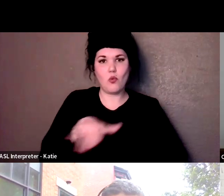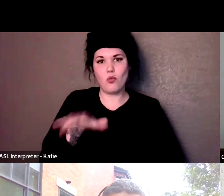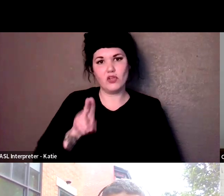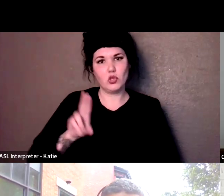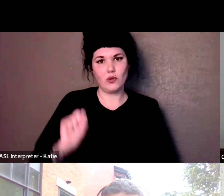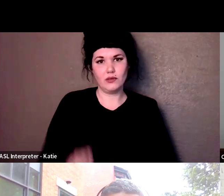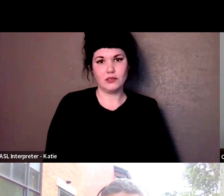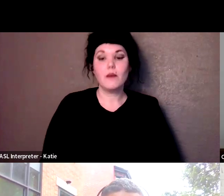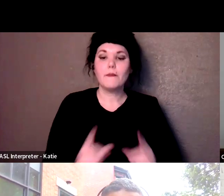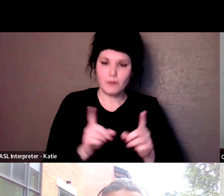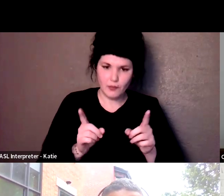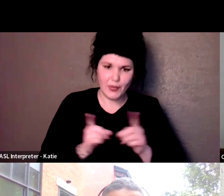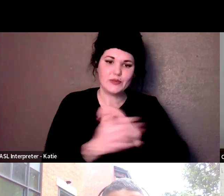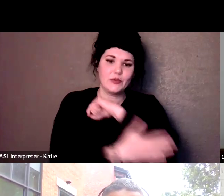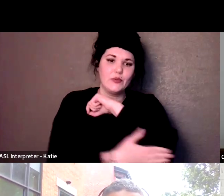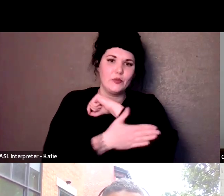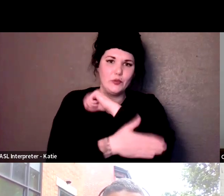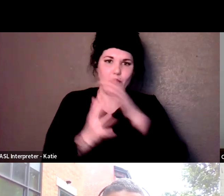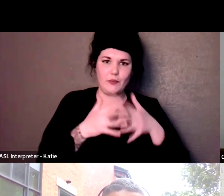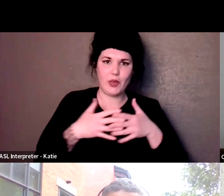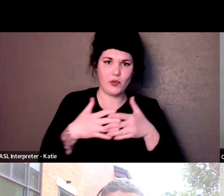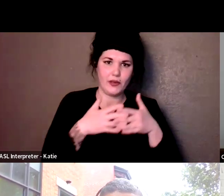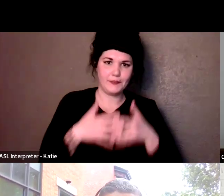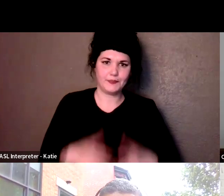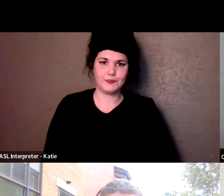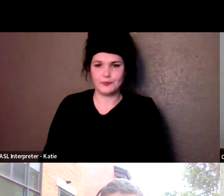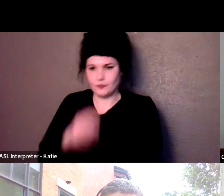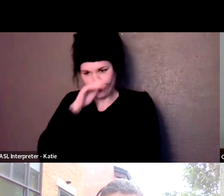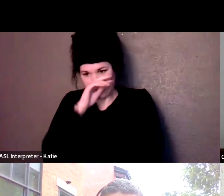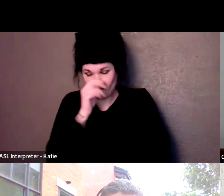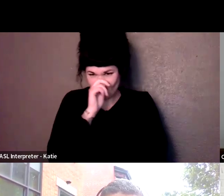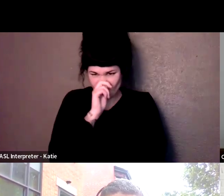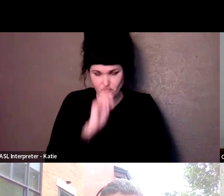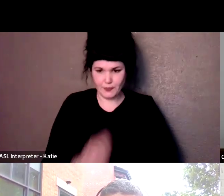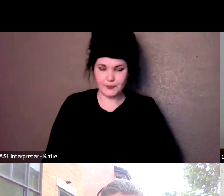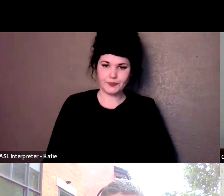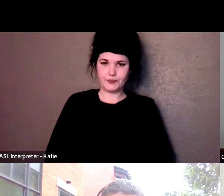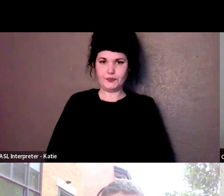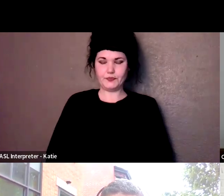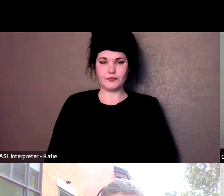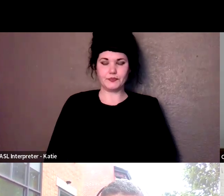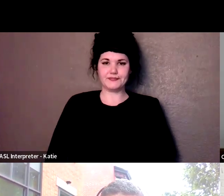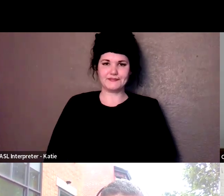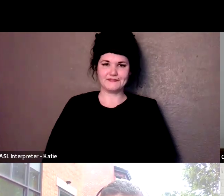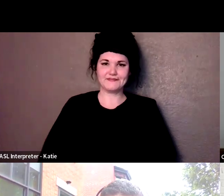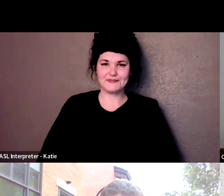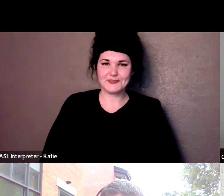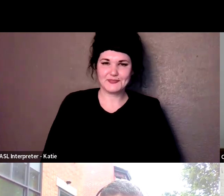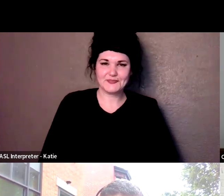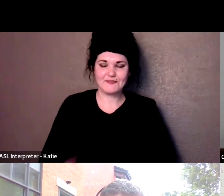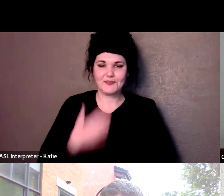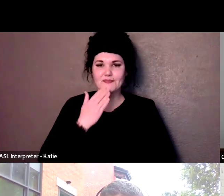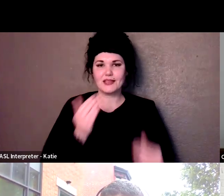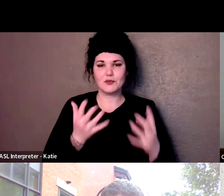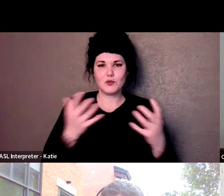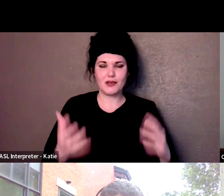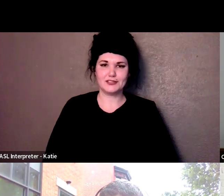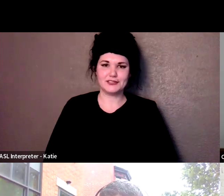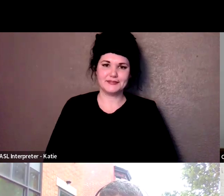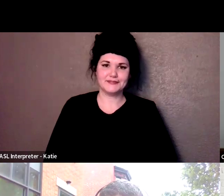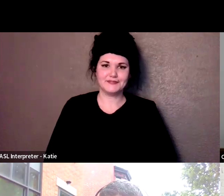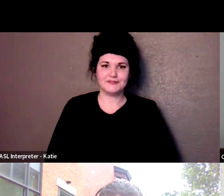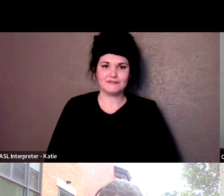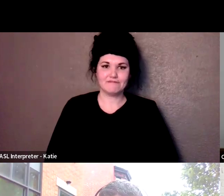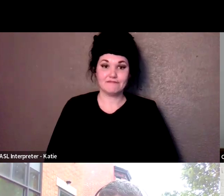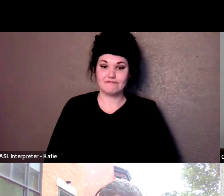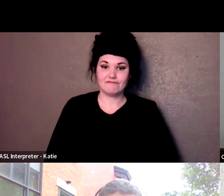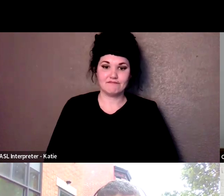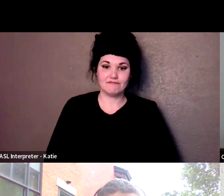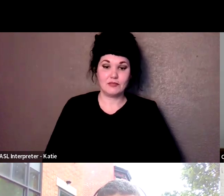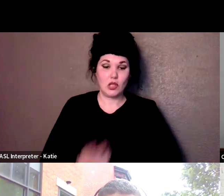America. CASSANDRA: Thank you so much. So those are all our questions that we have for today.